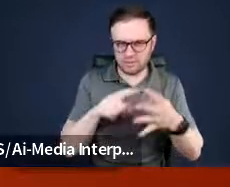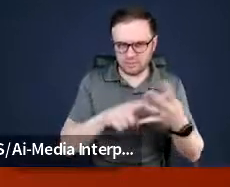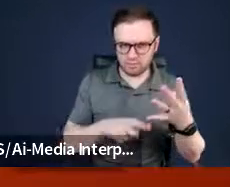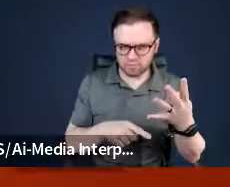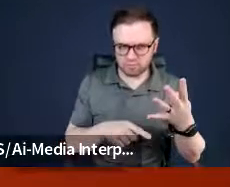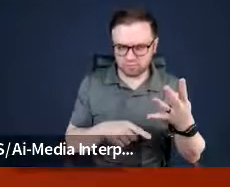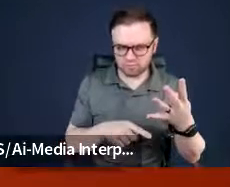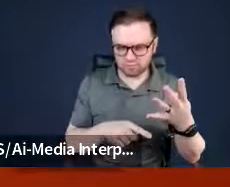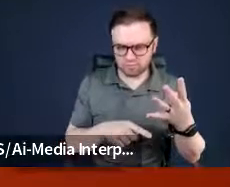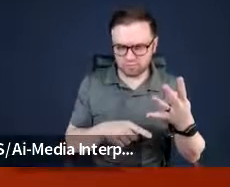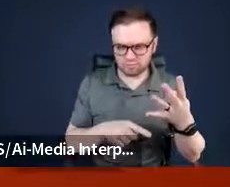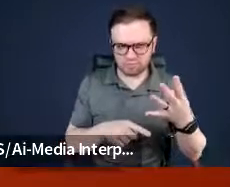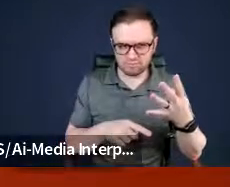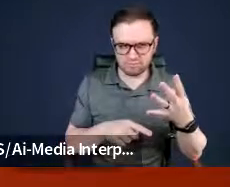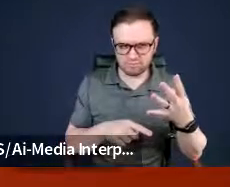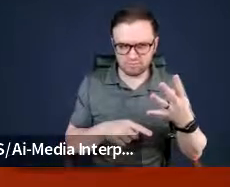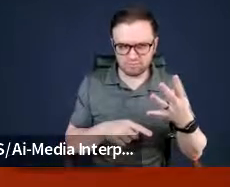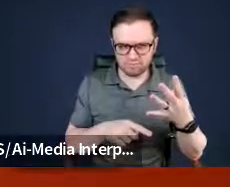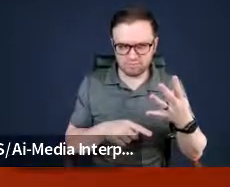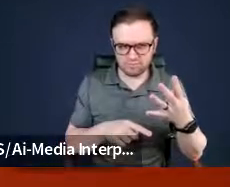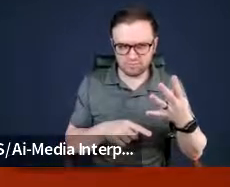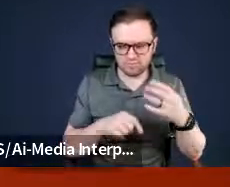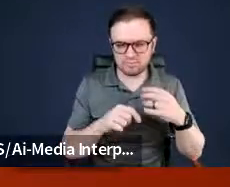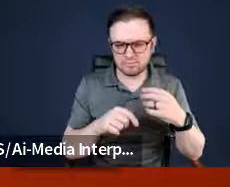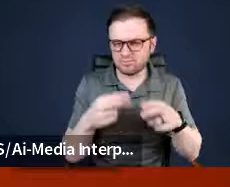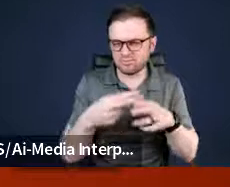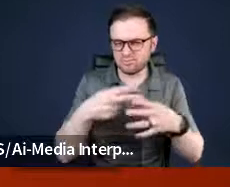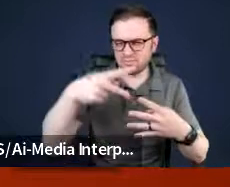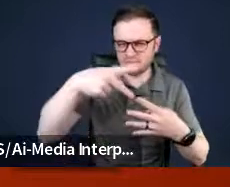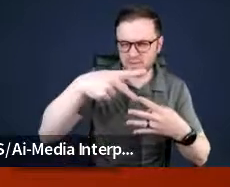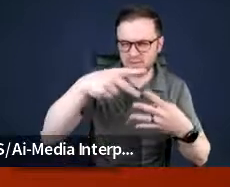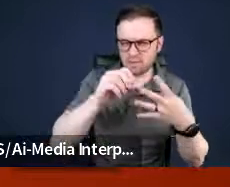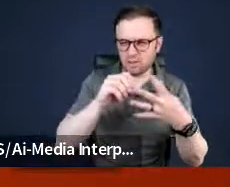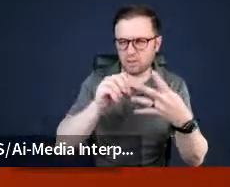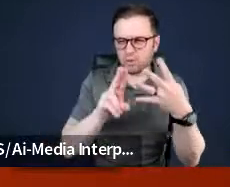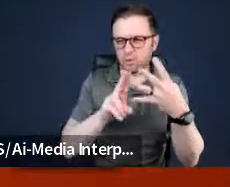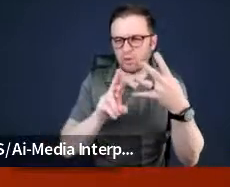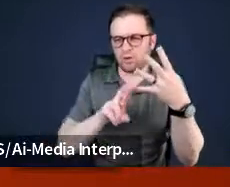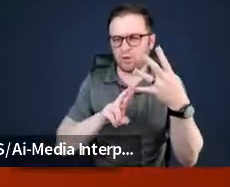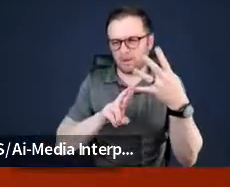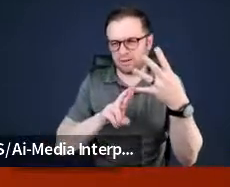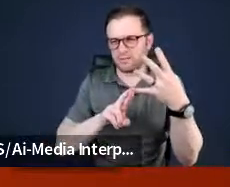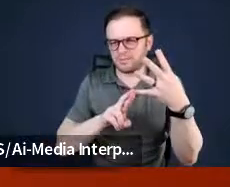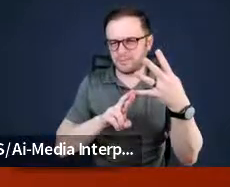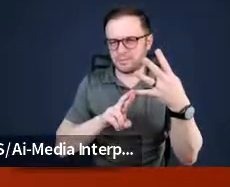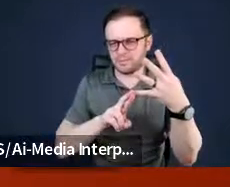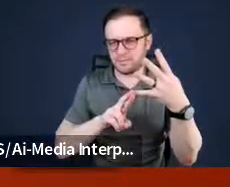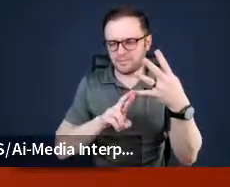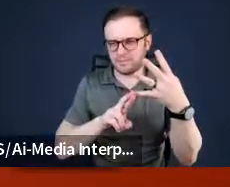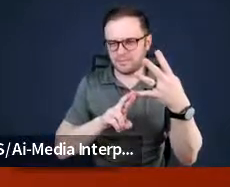In regards to WCAG there are four primary principles of accessibility. You know, the abbreviation